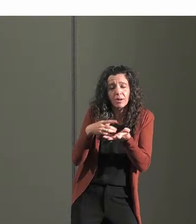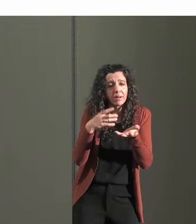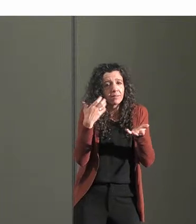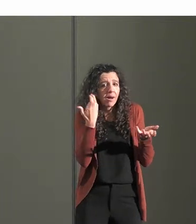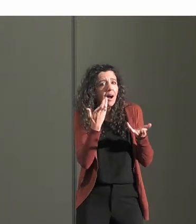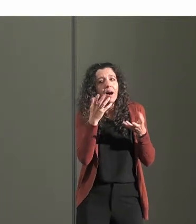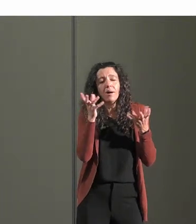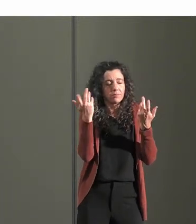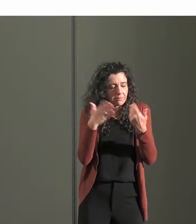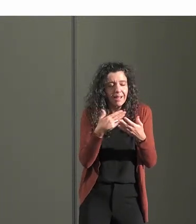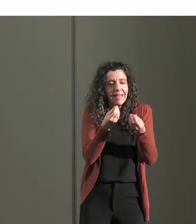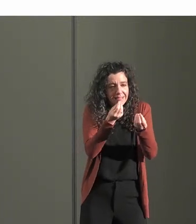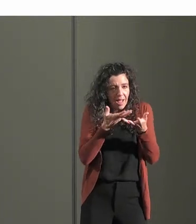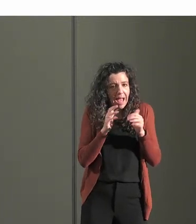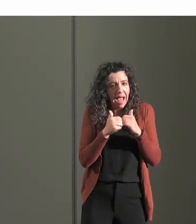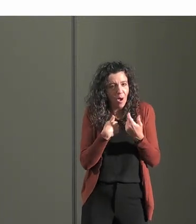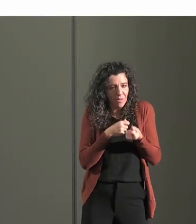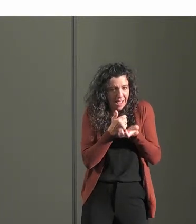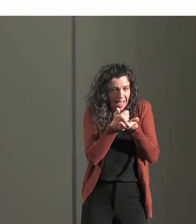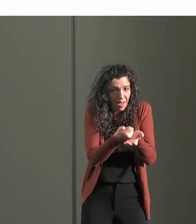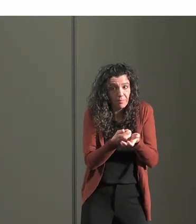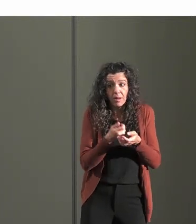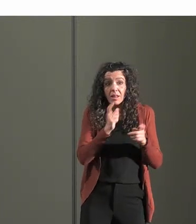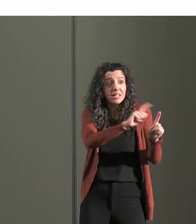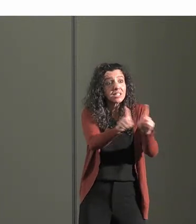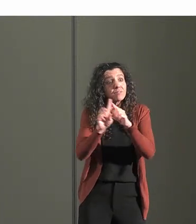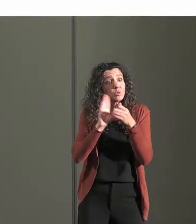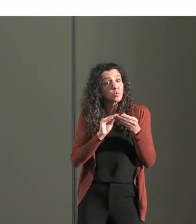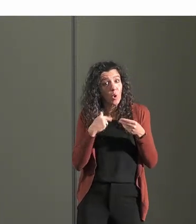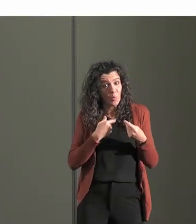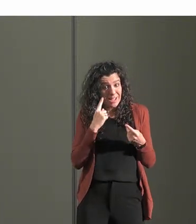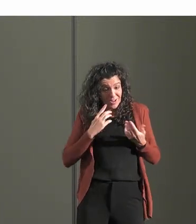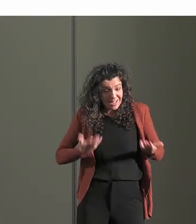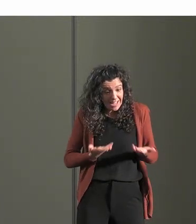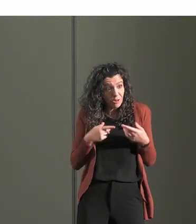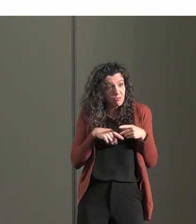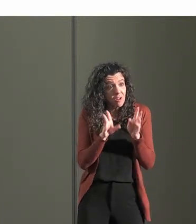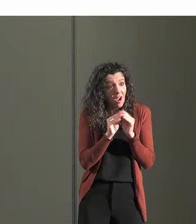technologies. Let us know how we could help